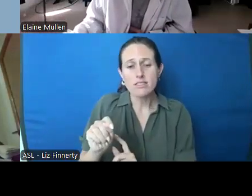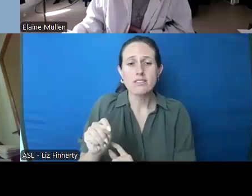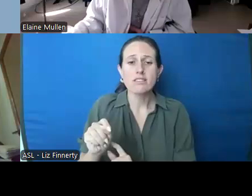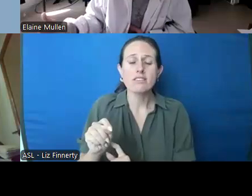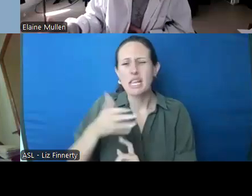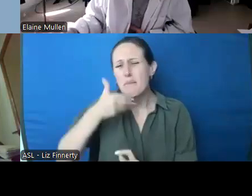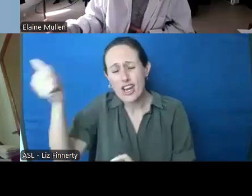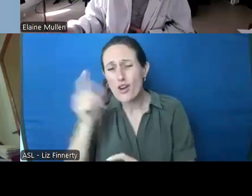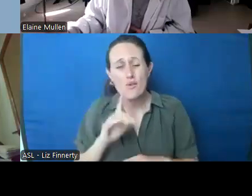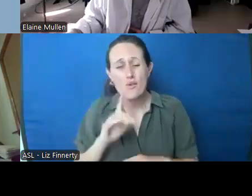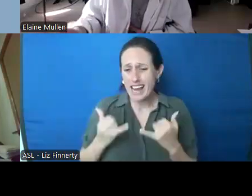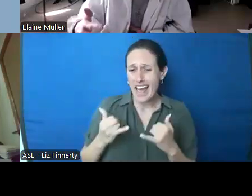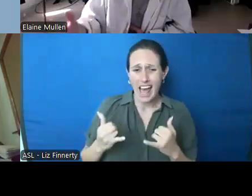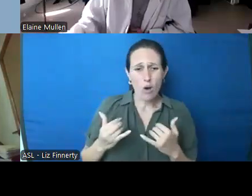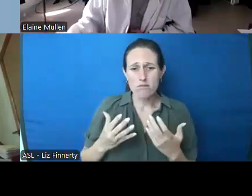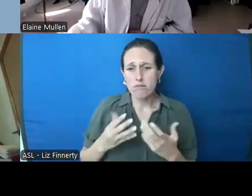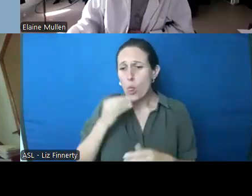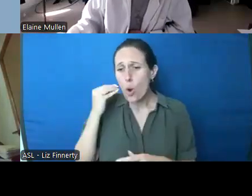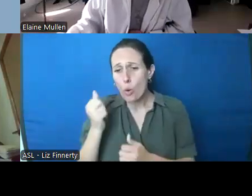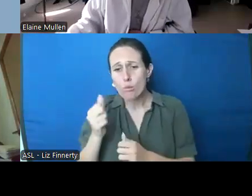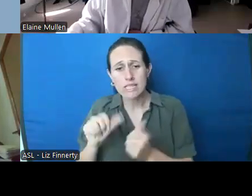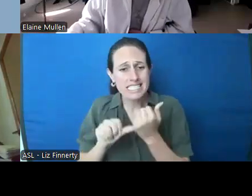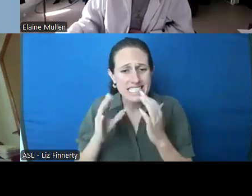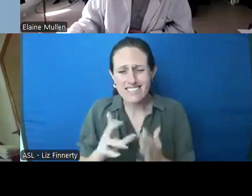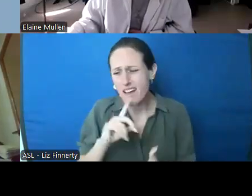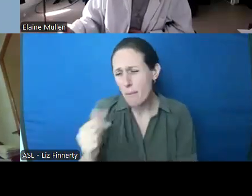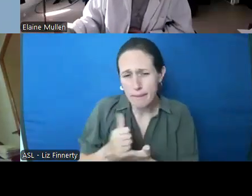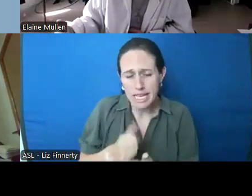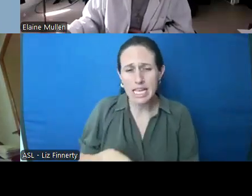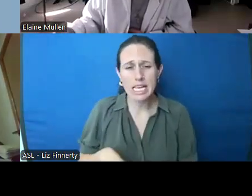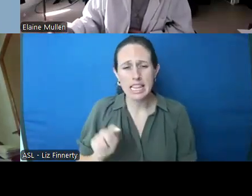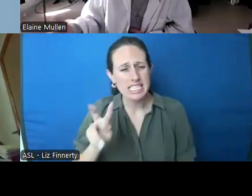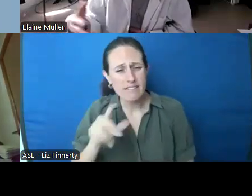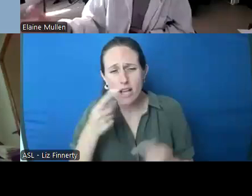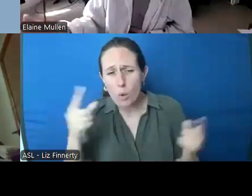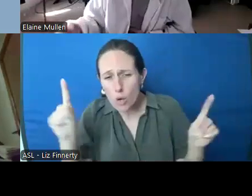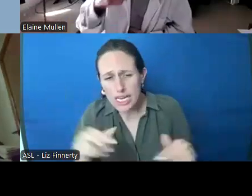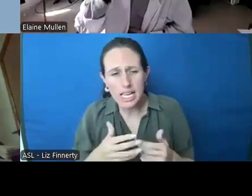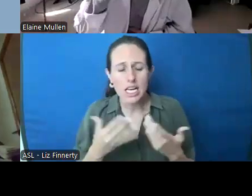the type, my TV doesn't run but mainly for interacting with